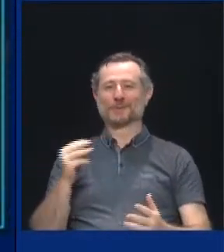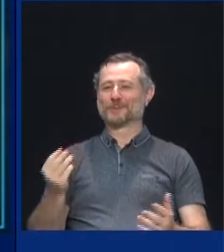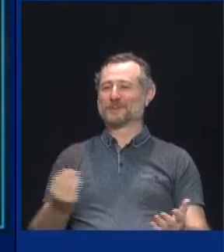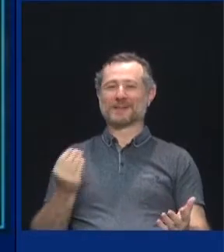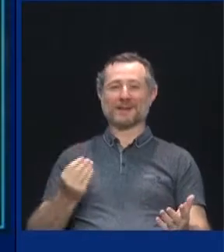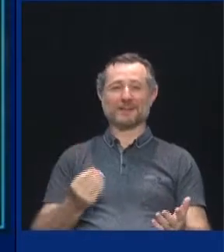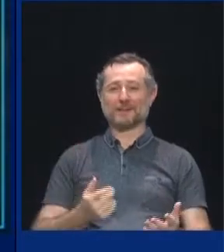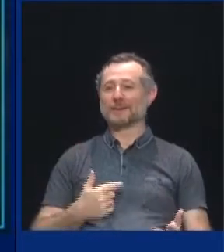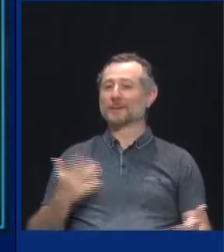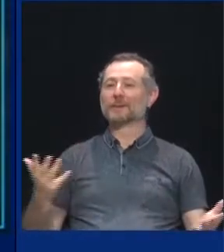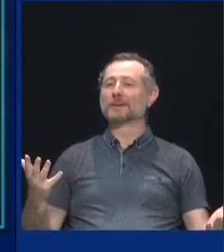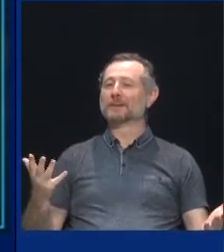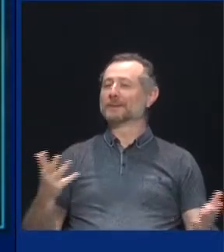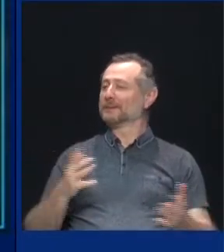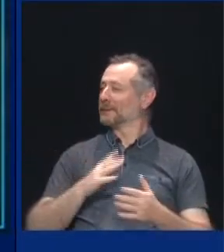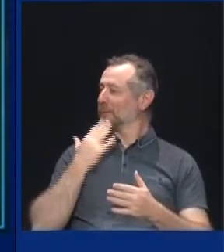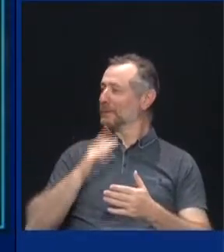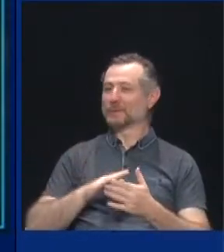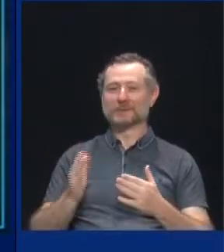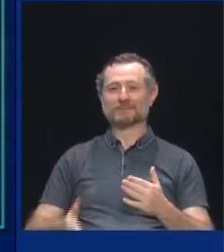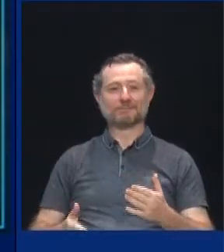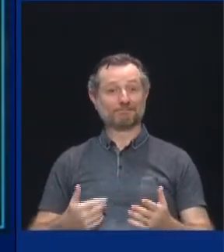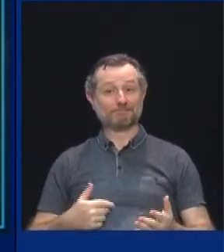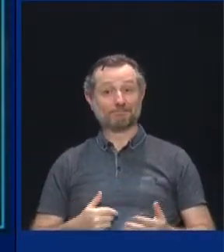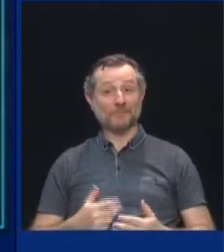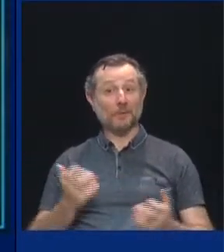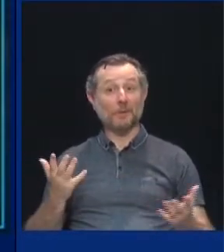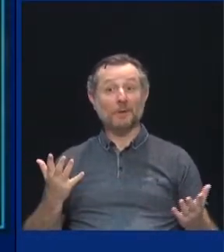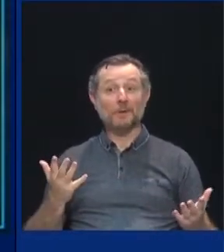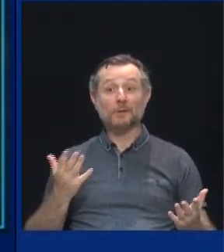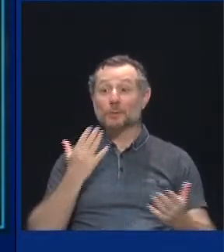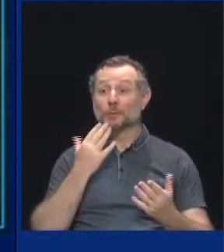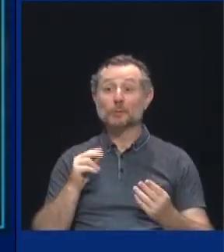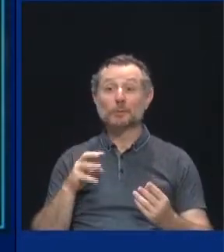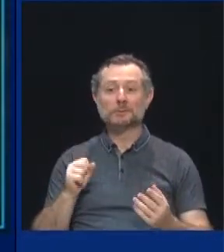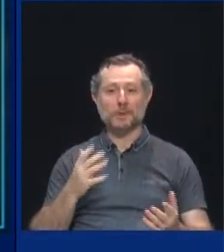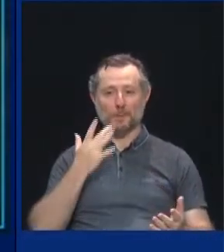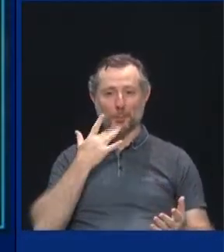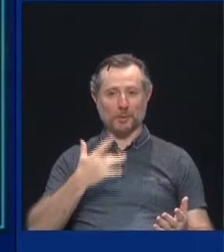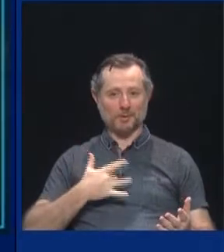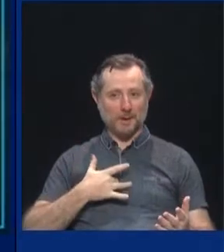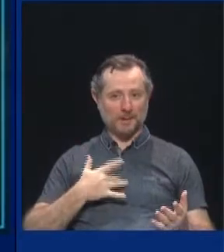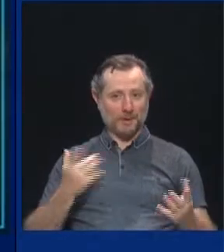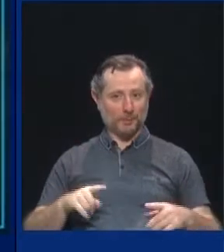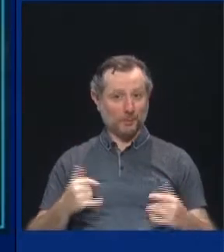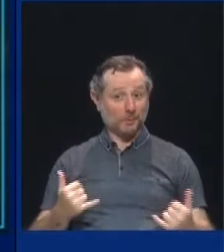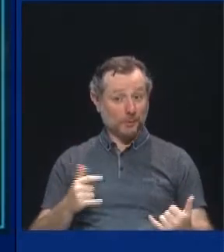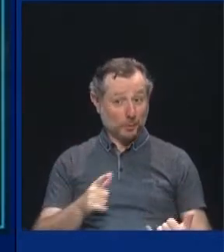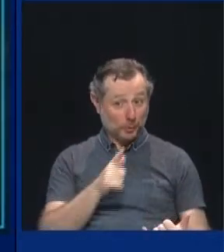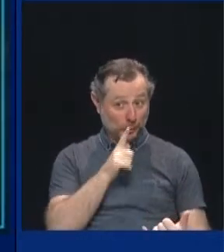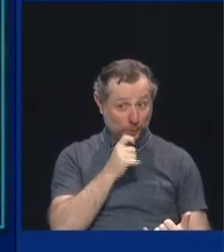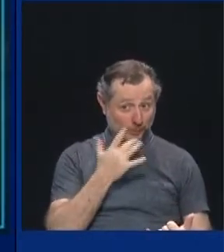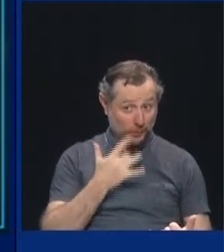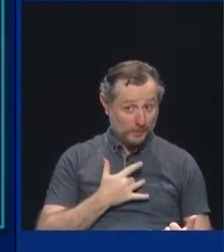BRONX, VANESSA GIBSON. OKAY. LET'S TALK ABOUT TODAY AND WHERE WE ARE. IT'S MONDAY. IT WAS A NICE WEEKEND.